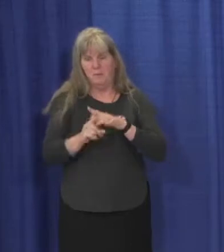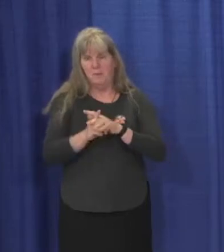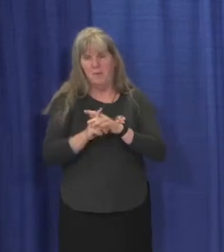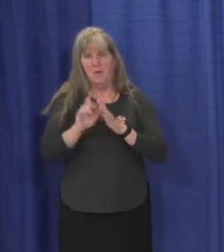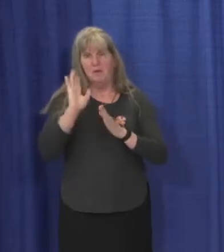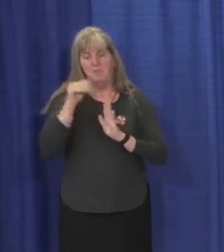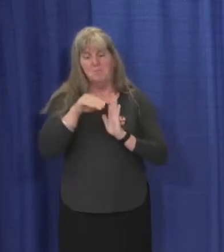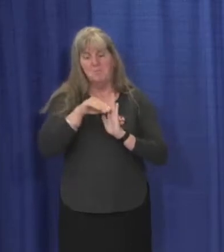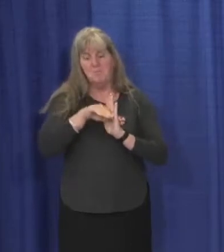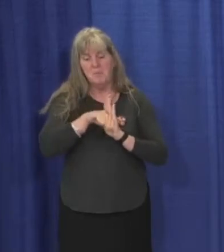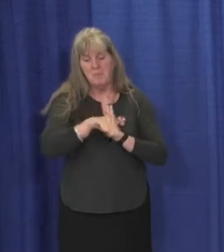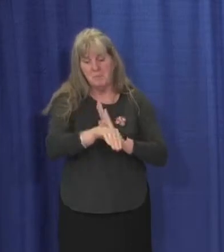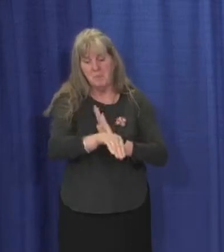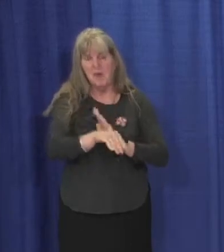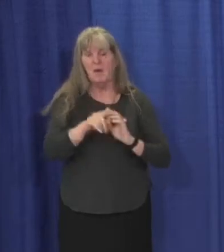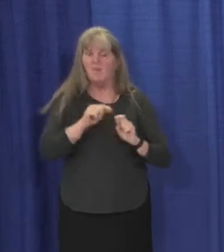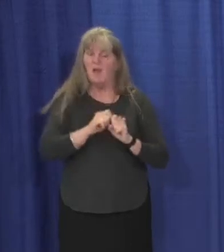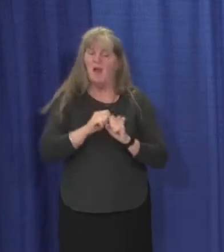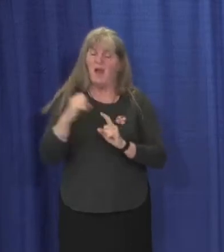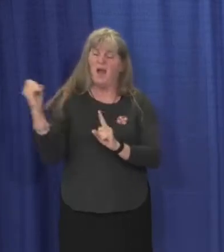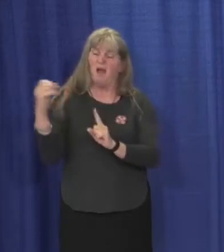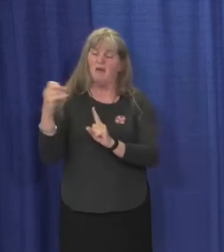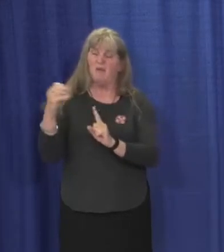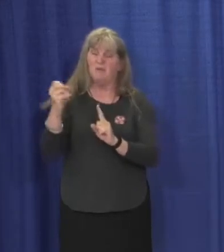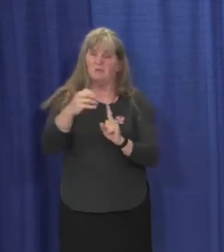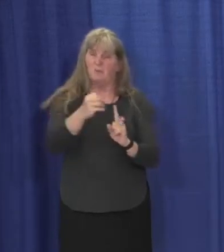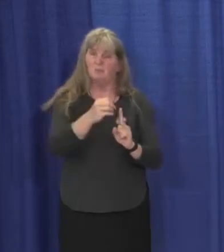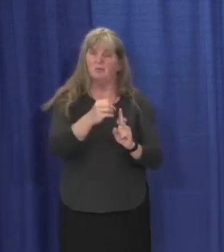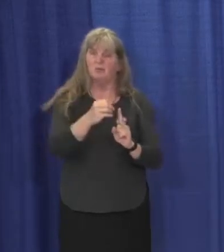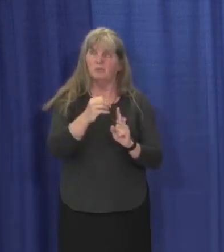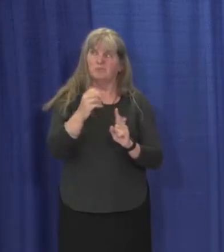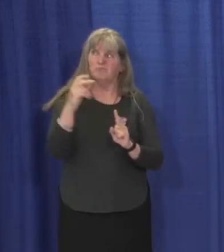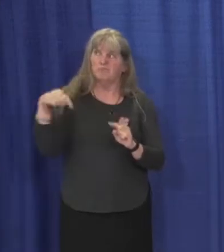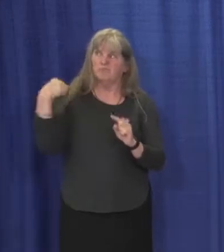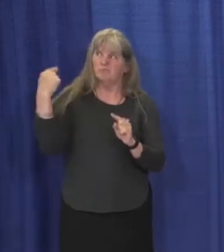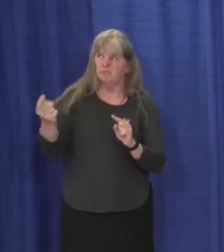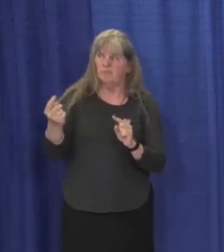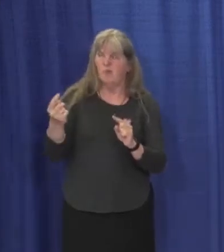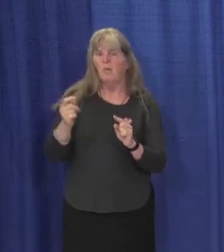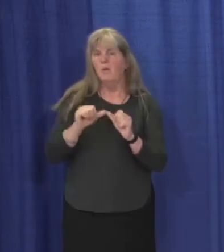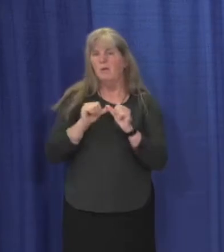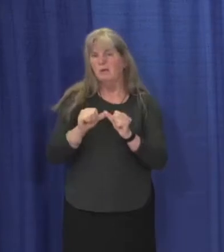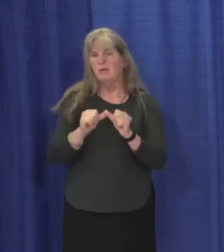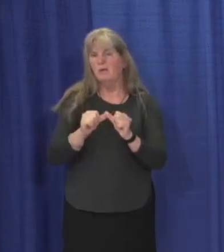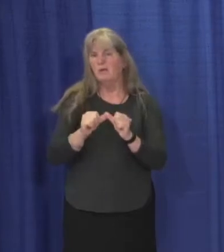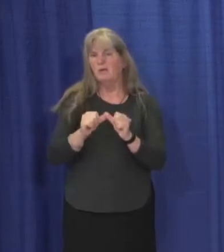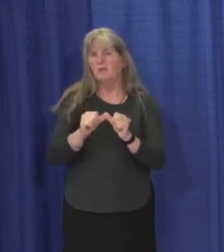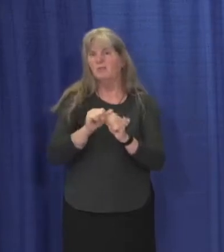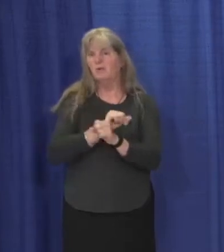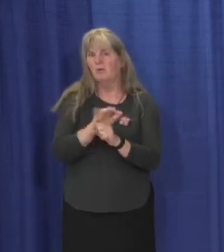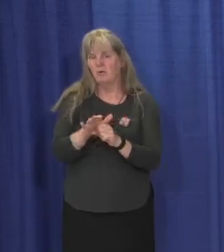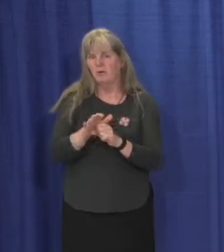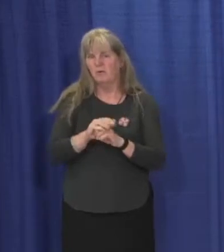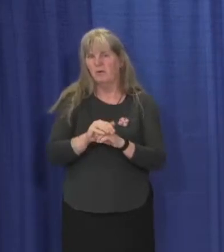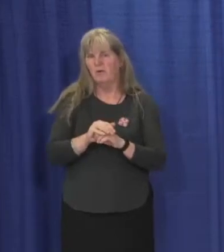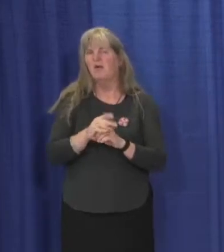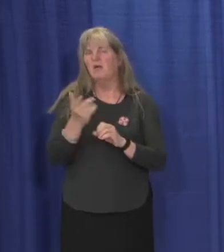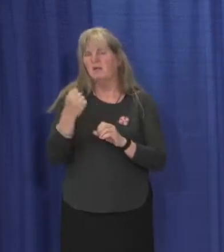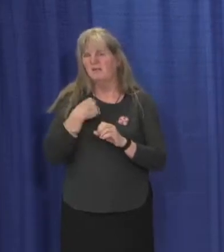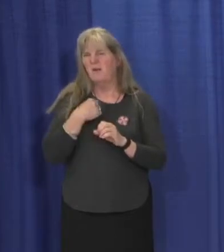to have levelled off but we have seen exposures to COVID with a number of daycares.